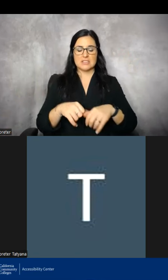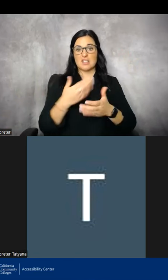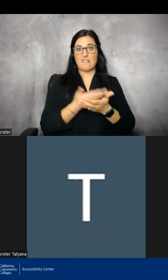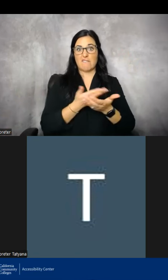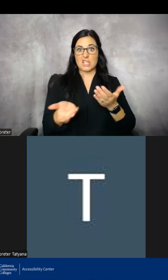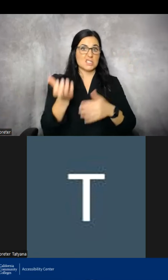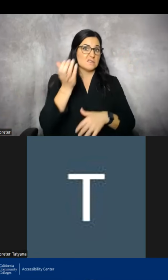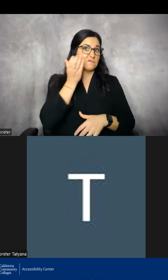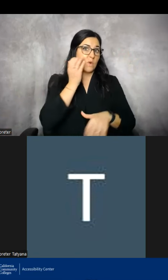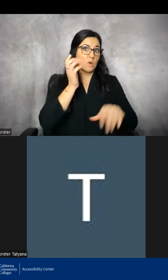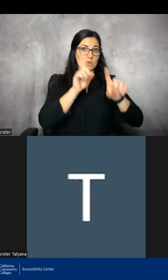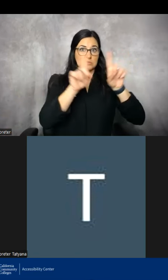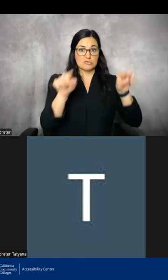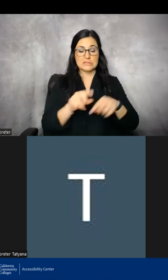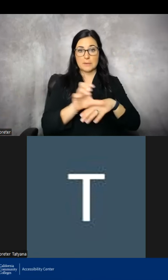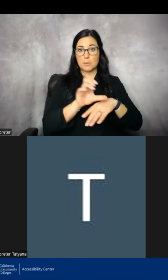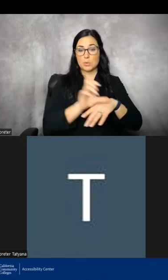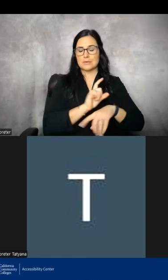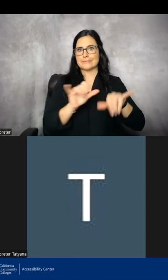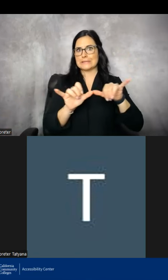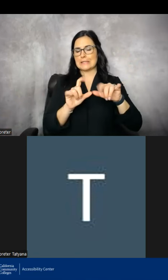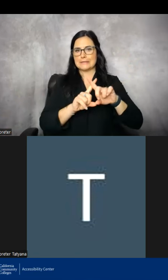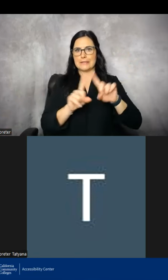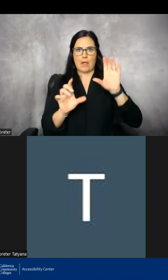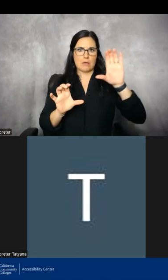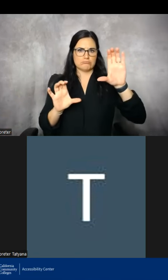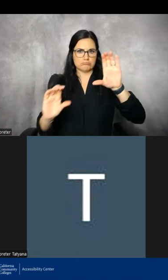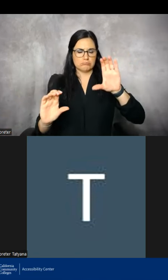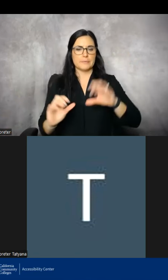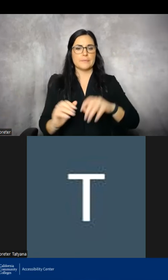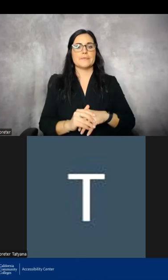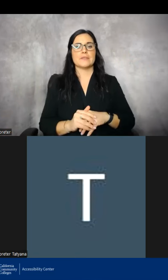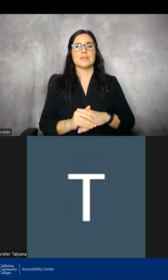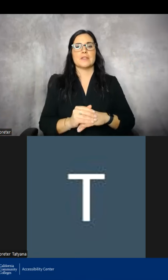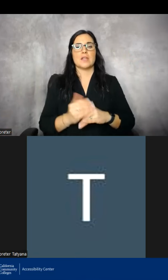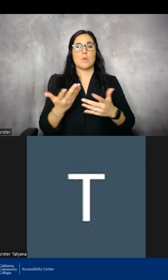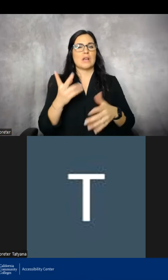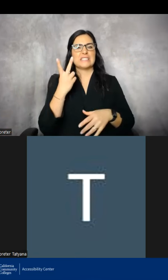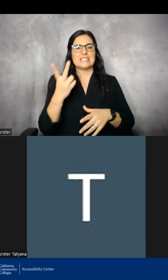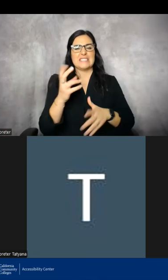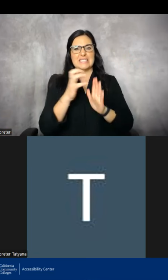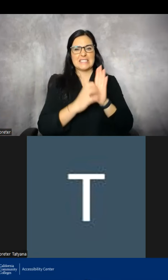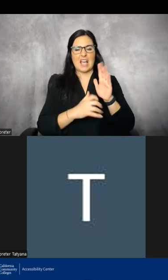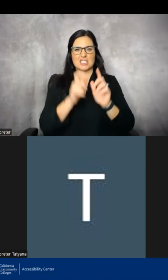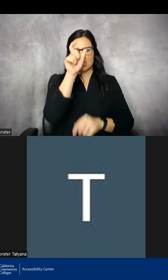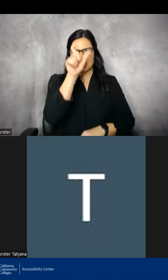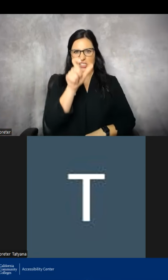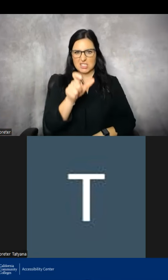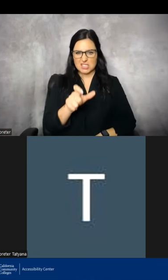But we want to see the text without long scroll bars, especially horizontal ones.